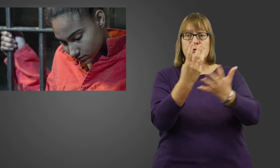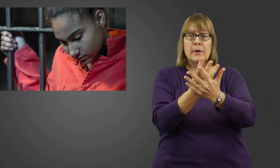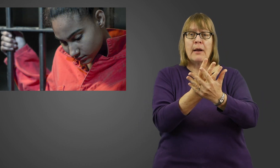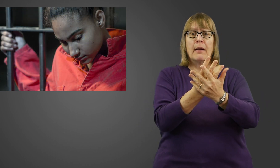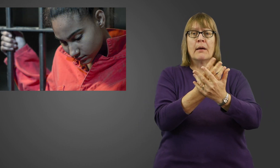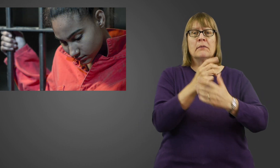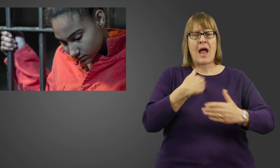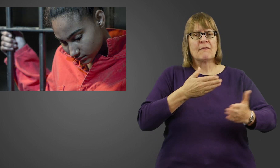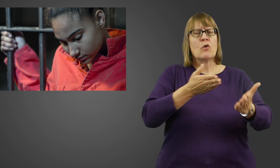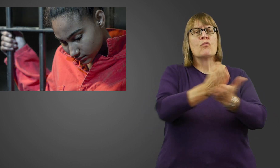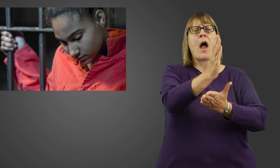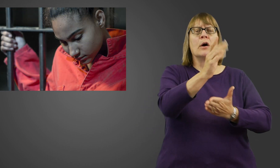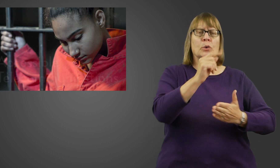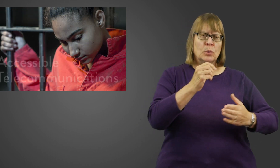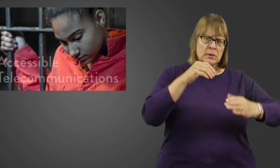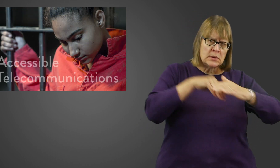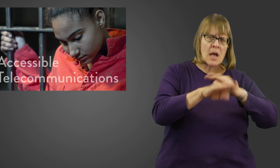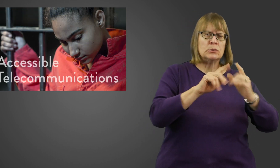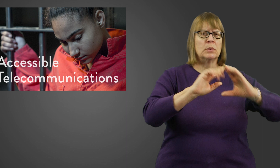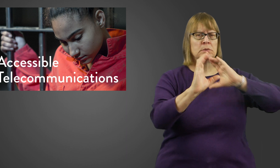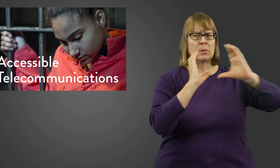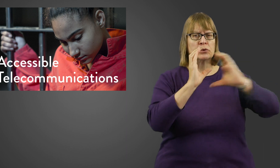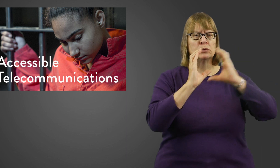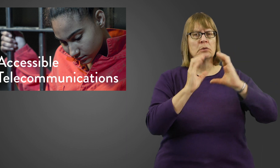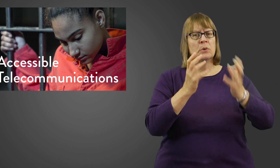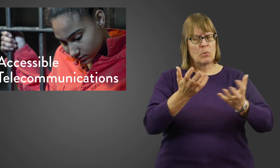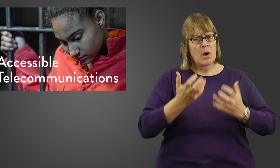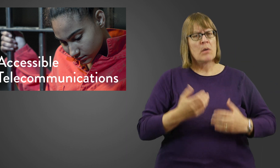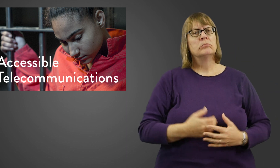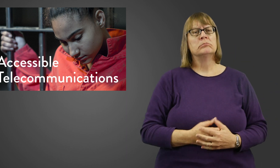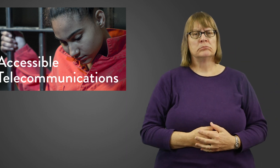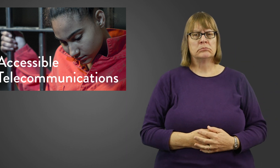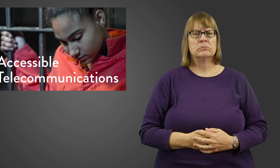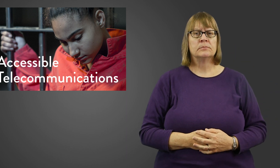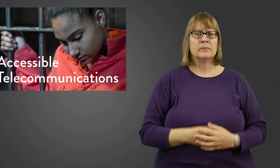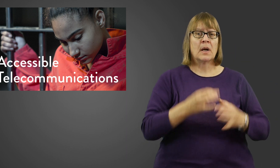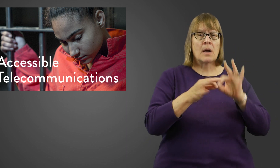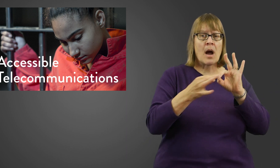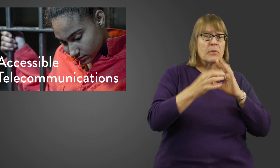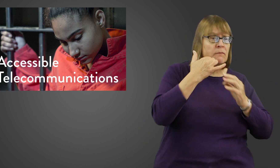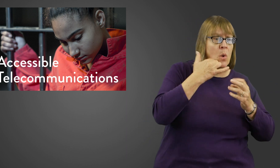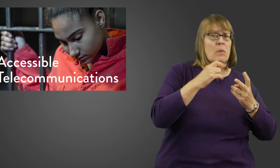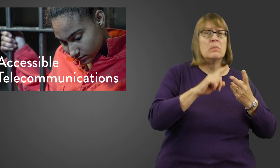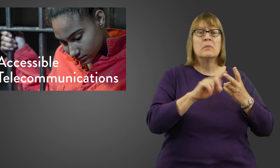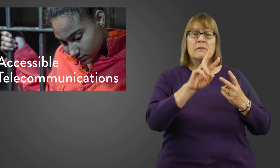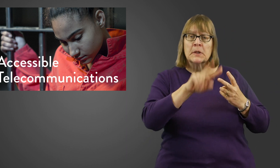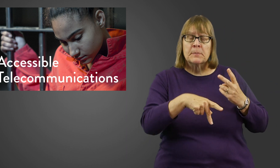A person with hearing loss who is in custody or in jail is entitled to accessible telecommunications.